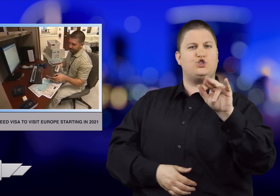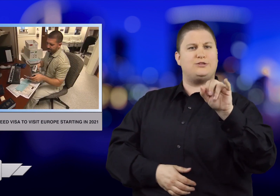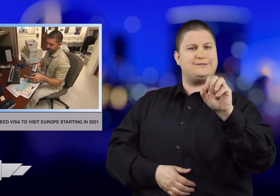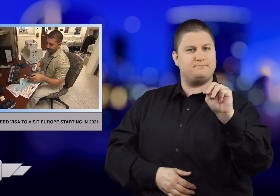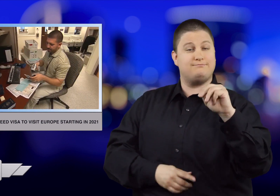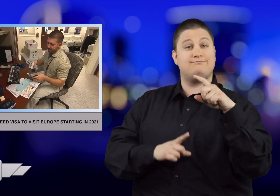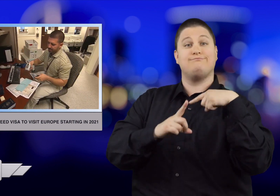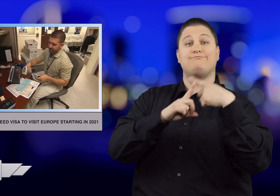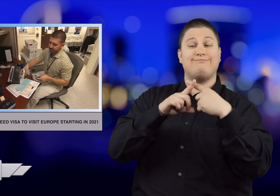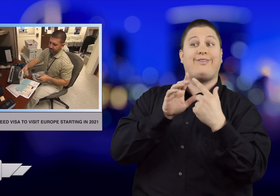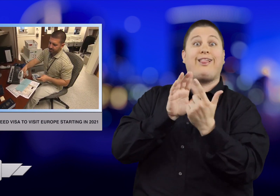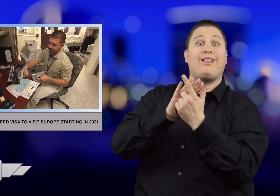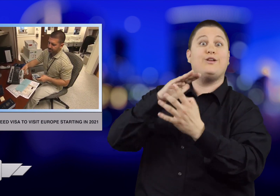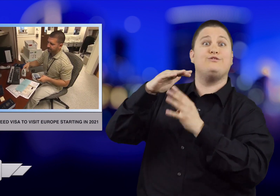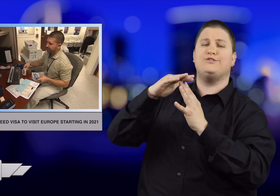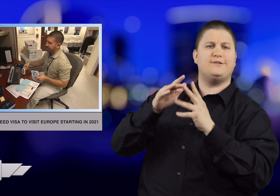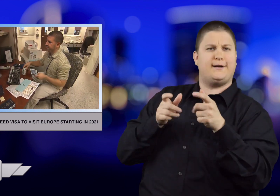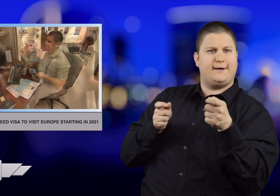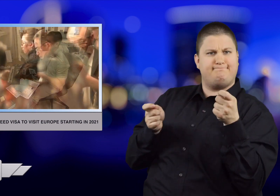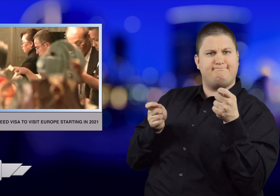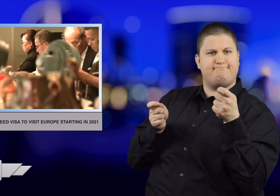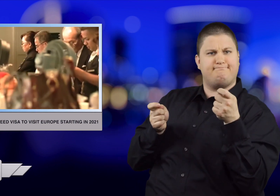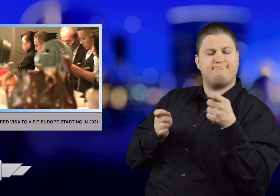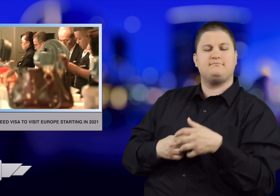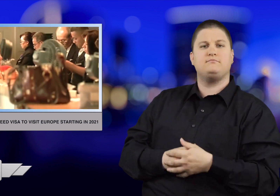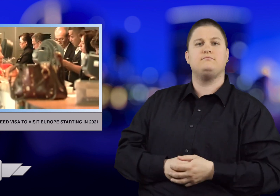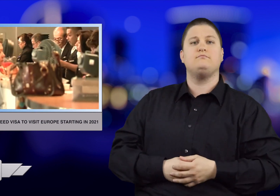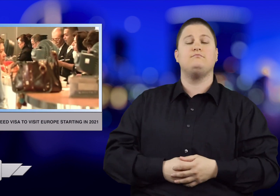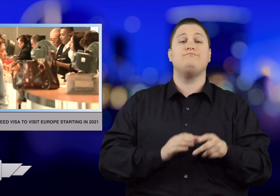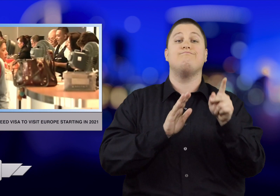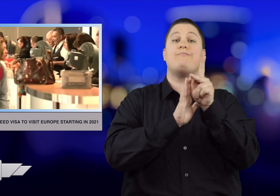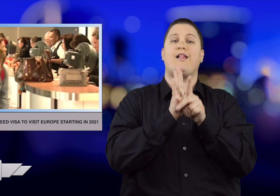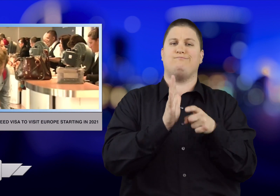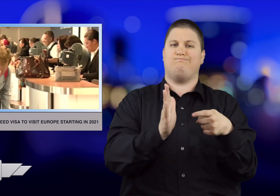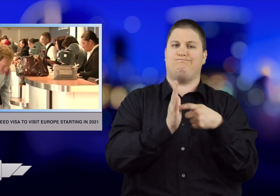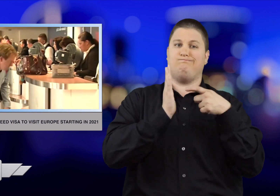and deal with terrorism and illegal migration.